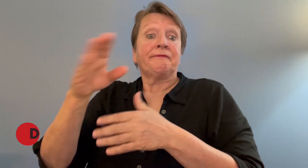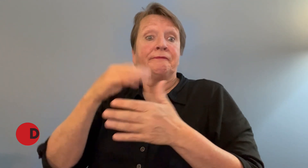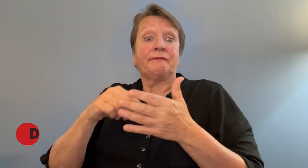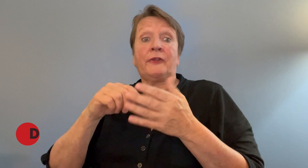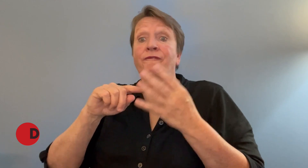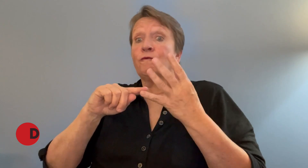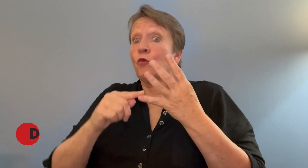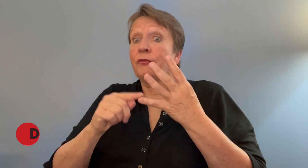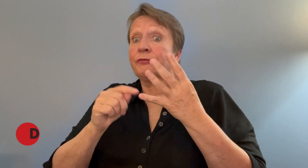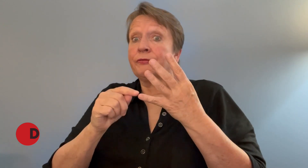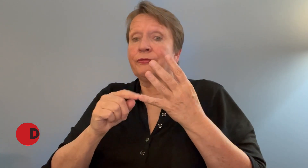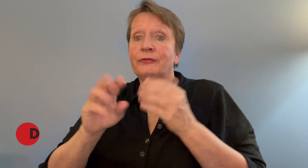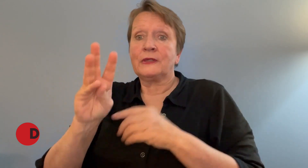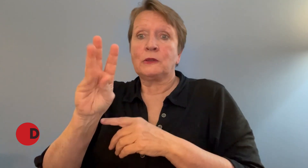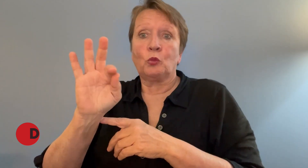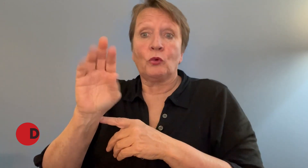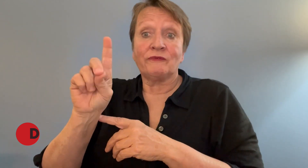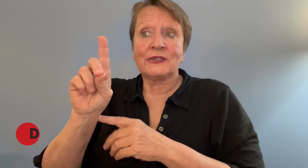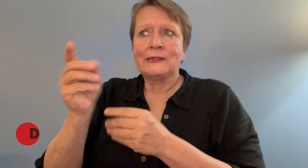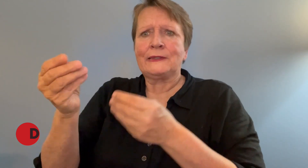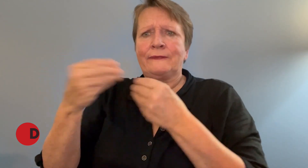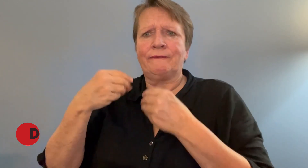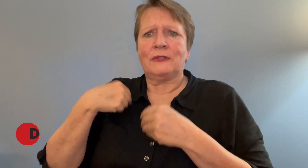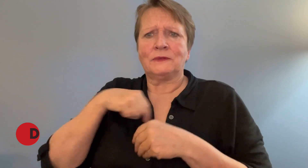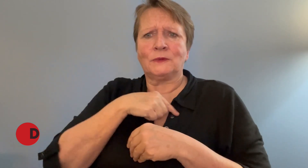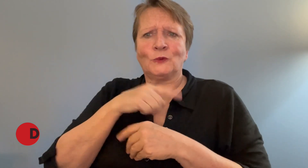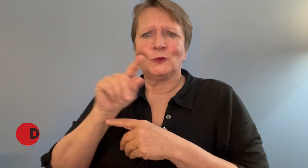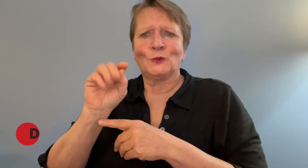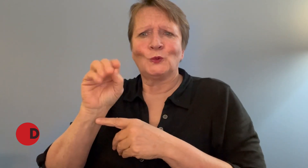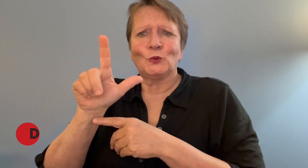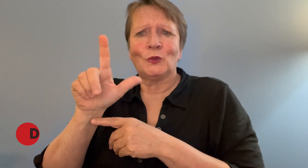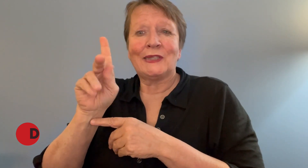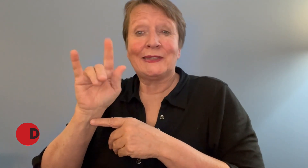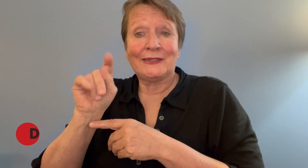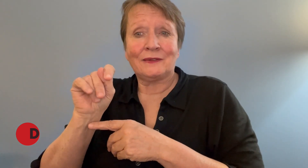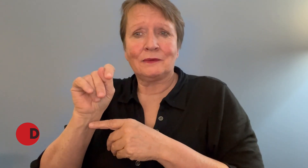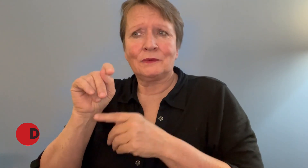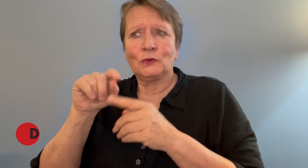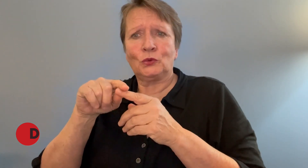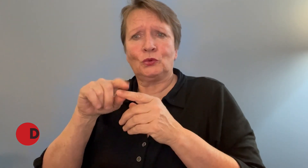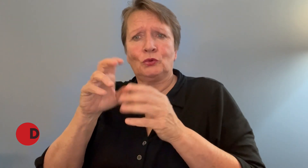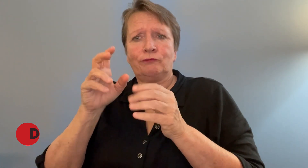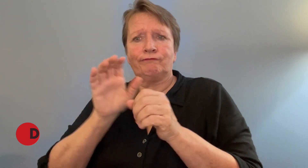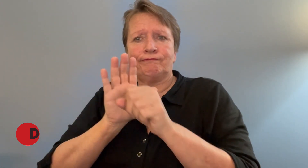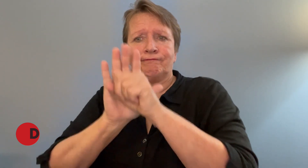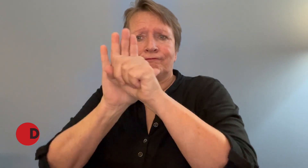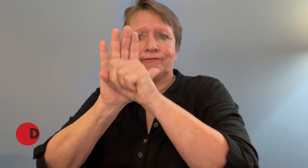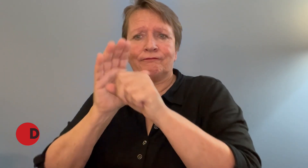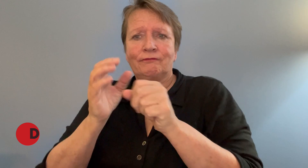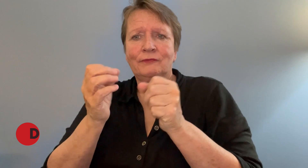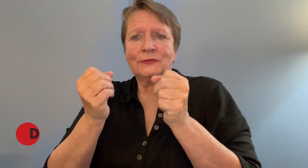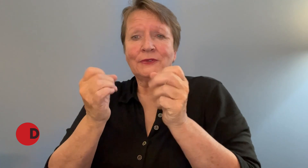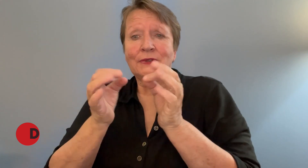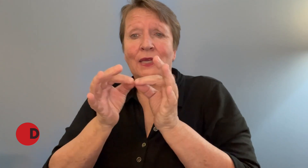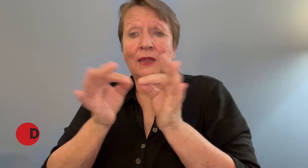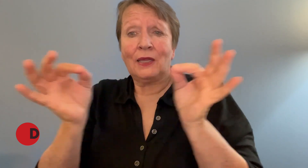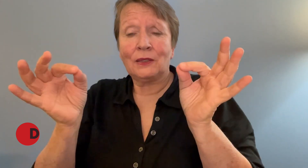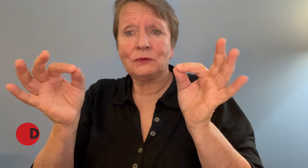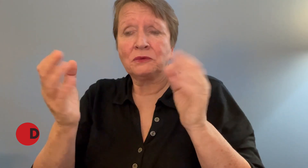a tool kit to advocate for sign language including position paper